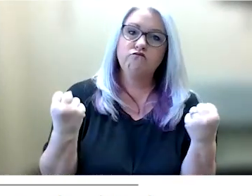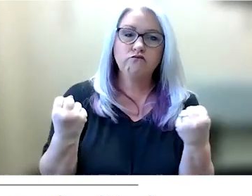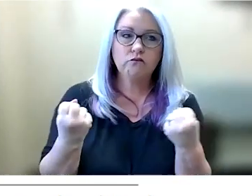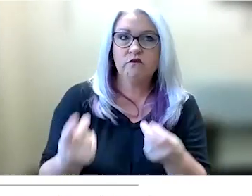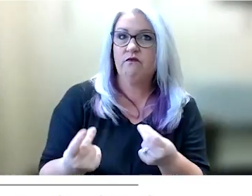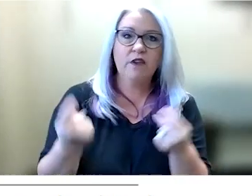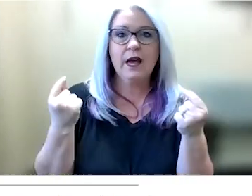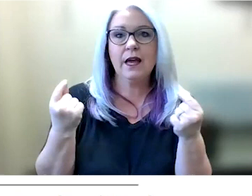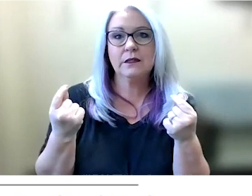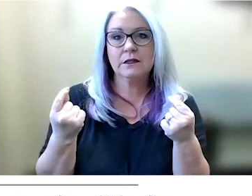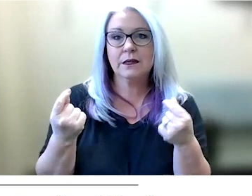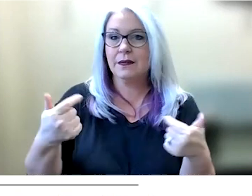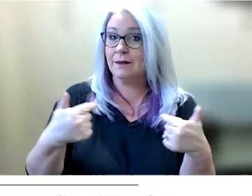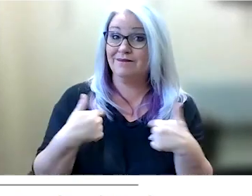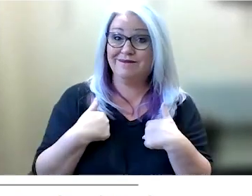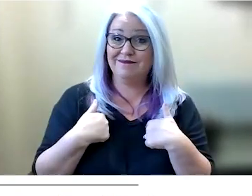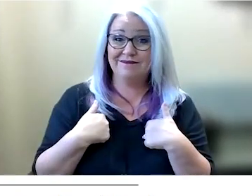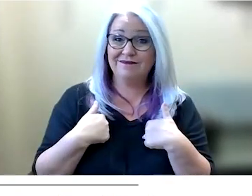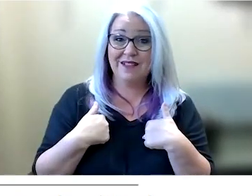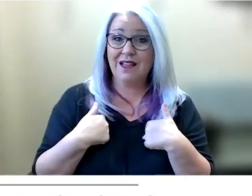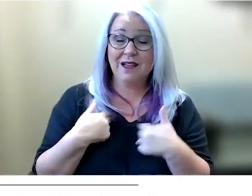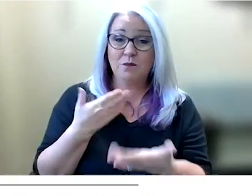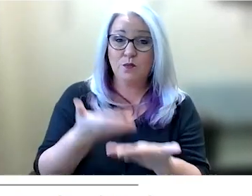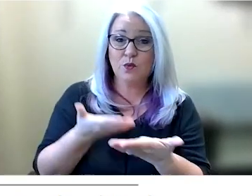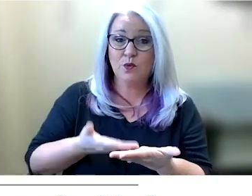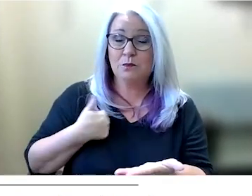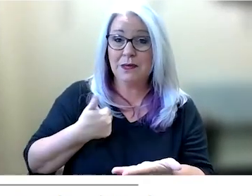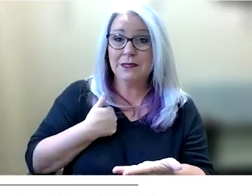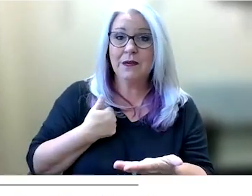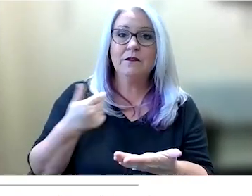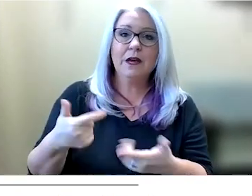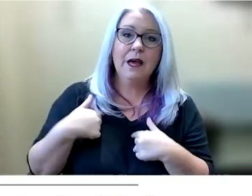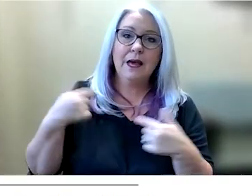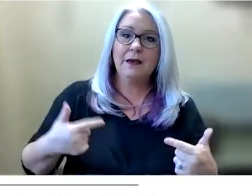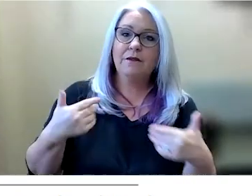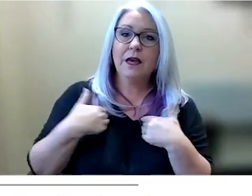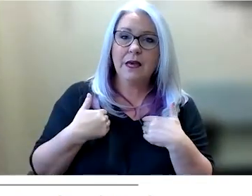not always the case. I have had long COVID for almost three years now. And there is many of